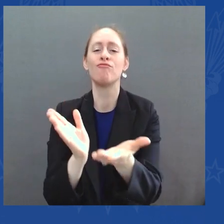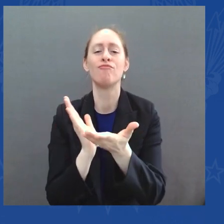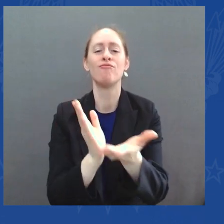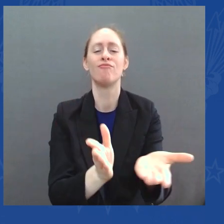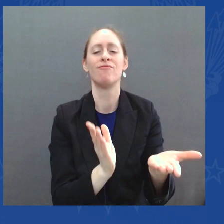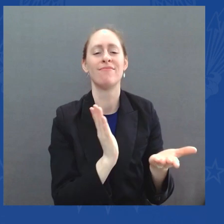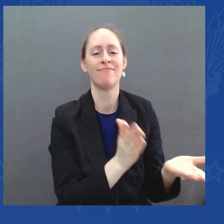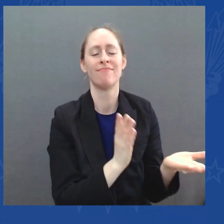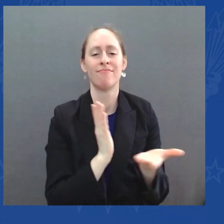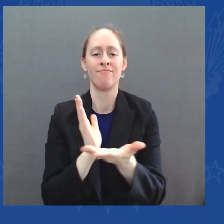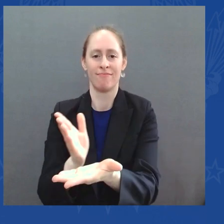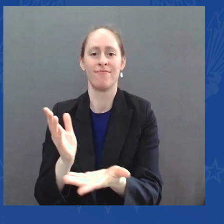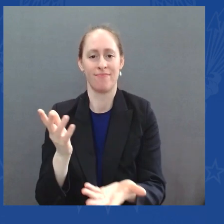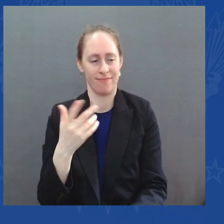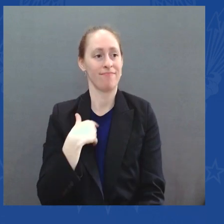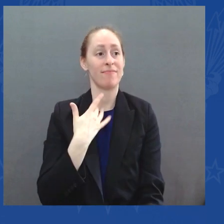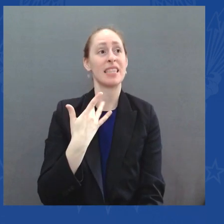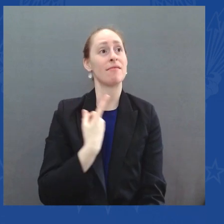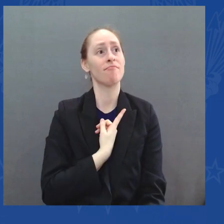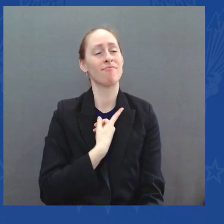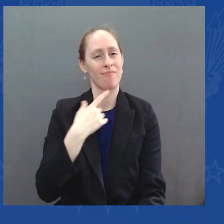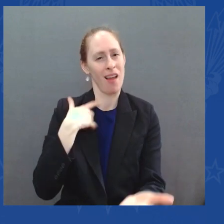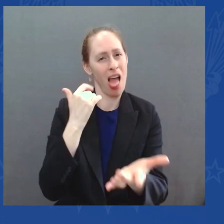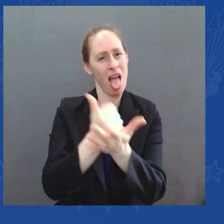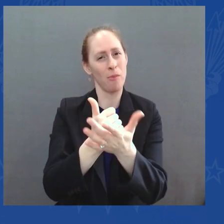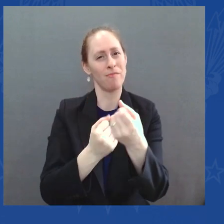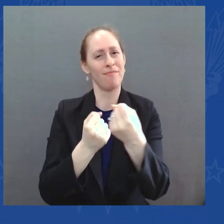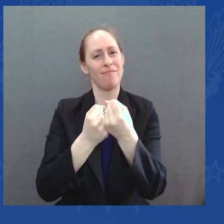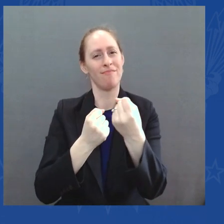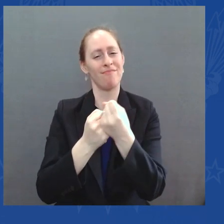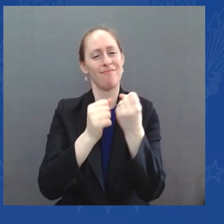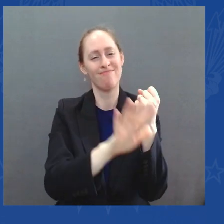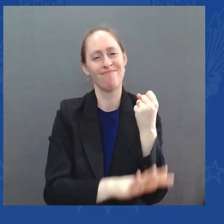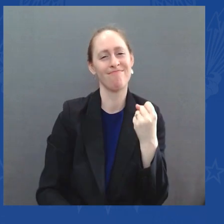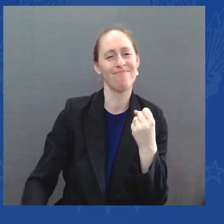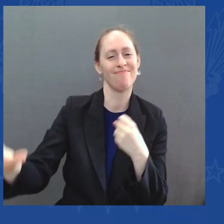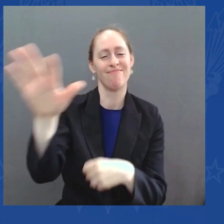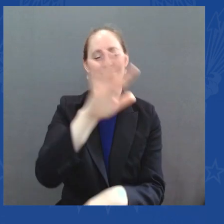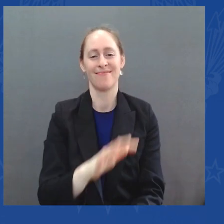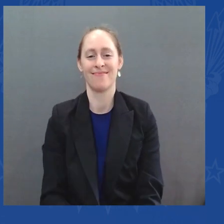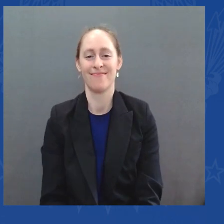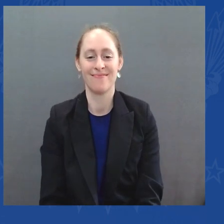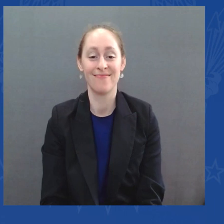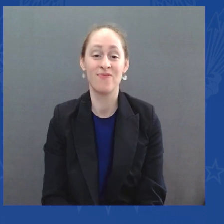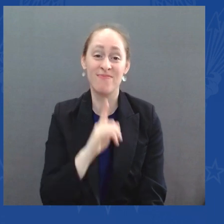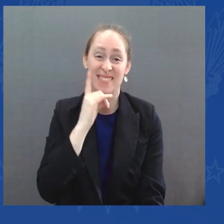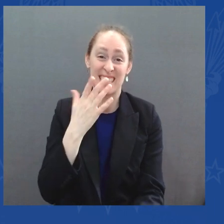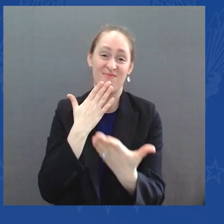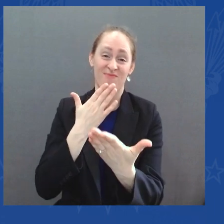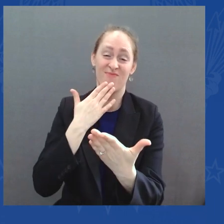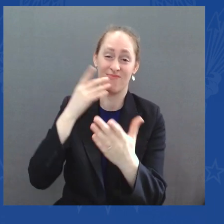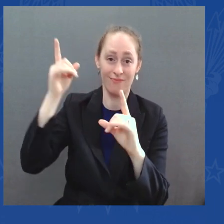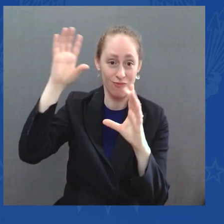I want to thank President Biden and Vice President Harris for leading the 90 day trucking apprenticeship program.